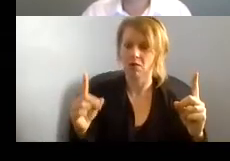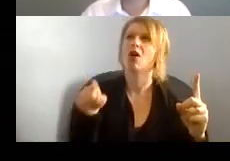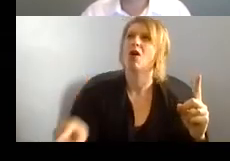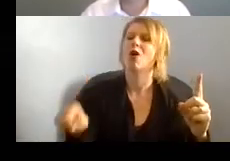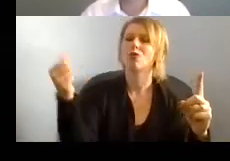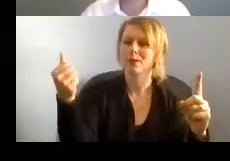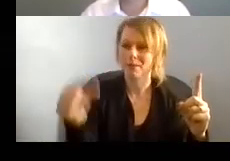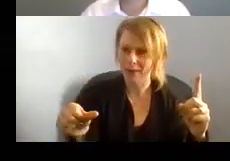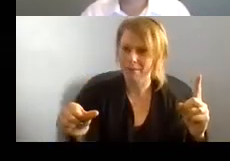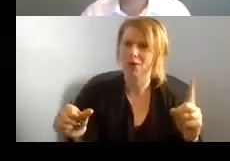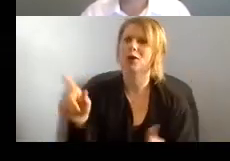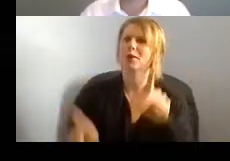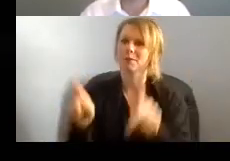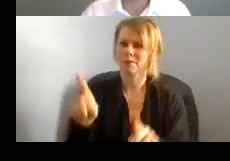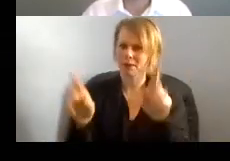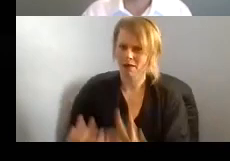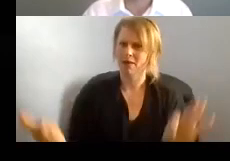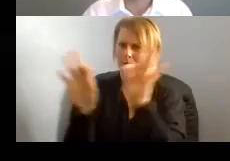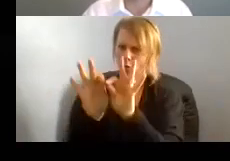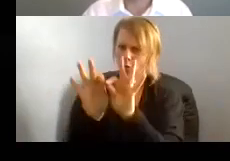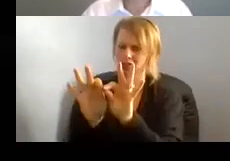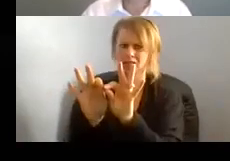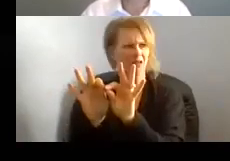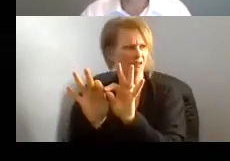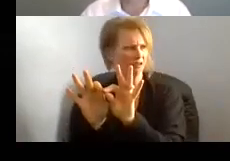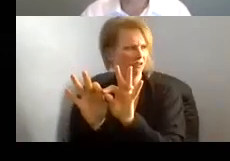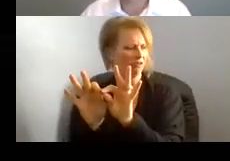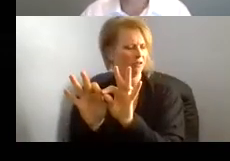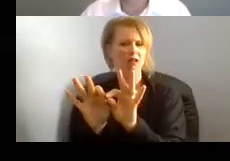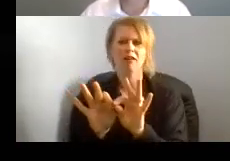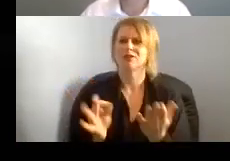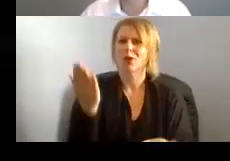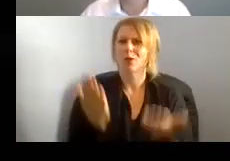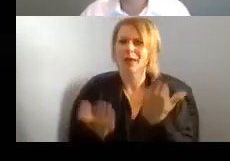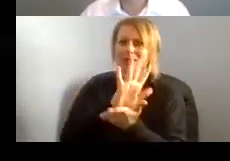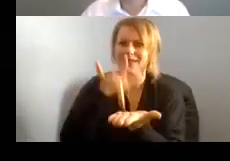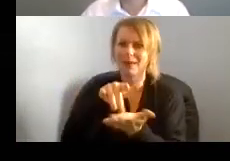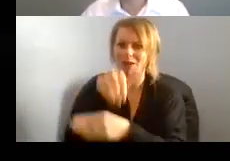are important to them are missing when they wake up in the middle of the night. It’s one of the reasons they start crying somewhere between,